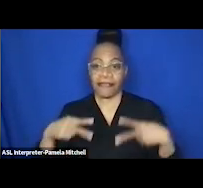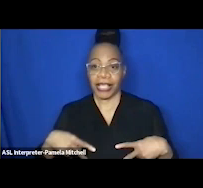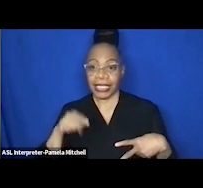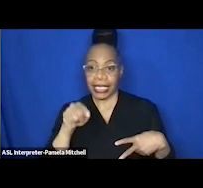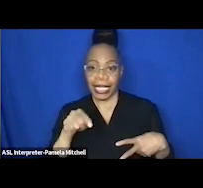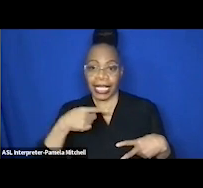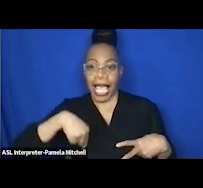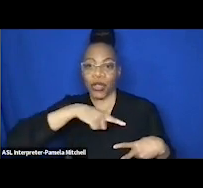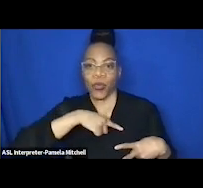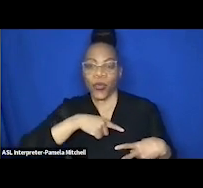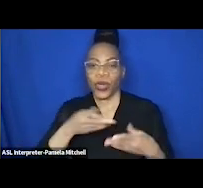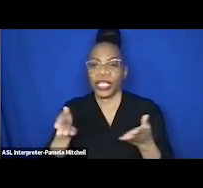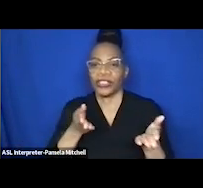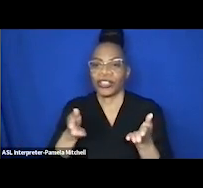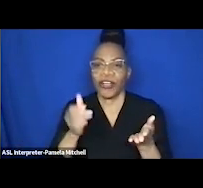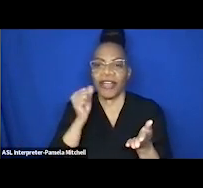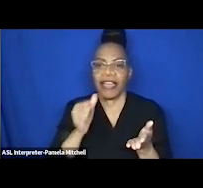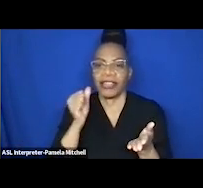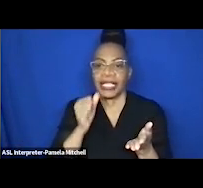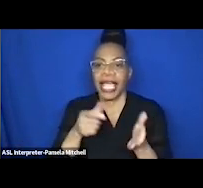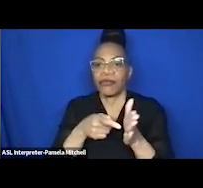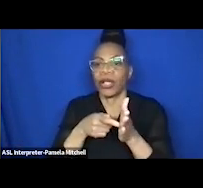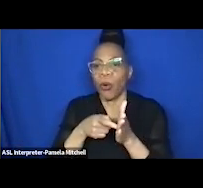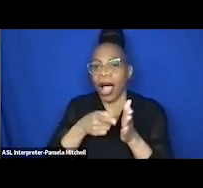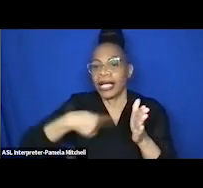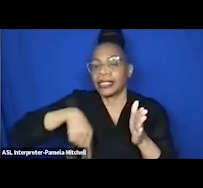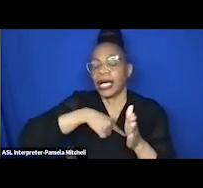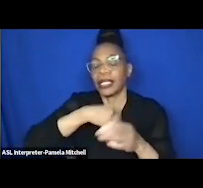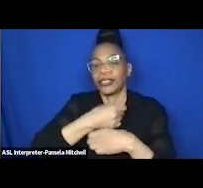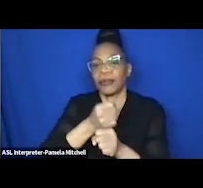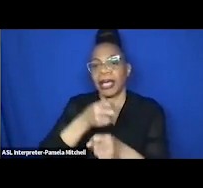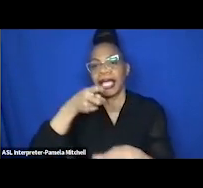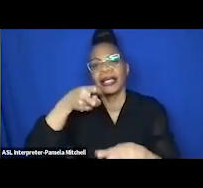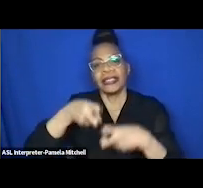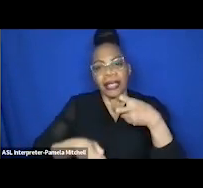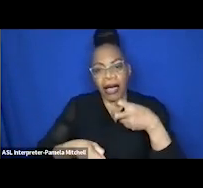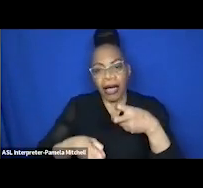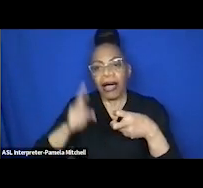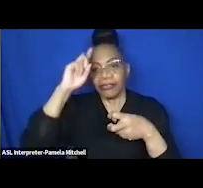And that requires us to make some pretty difficult decisions on a day-to-day basis in terms of